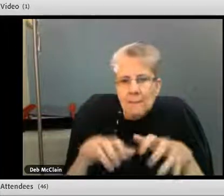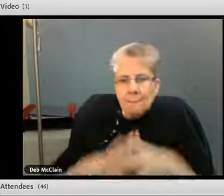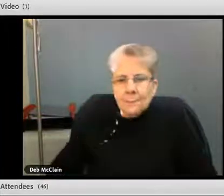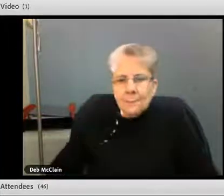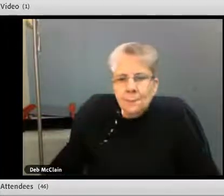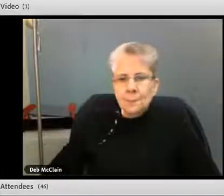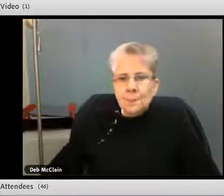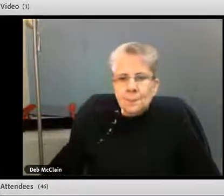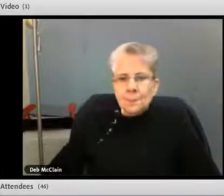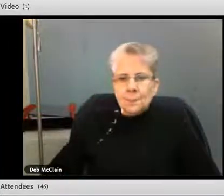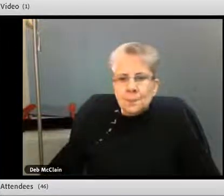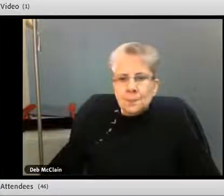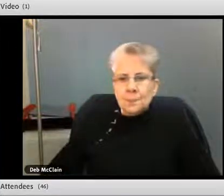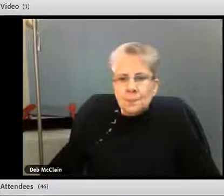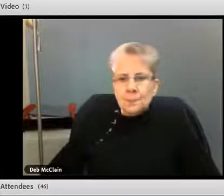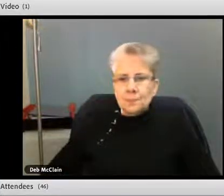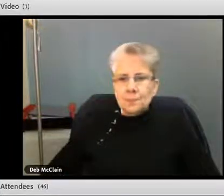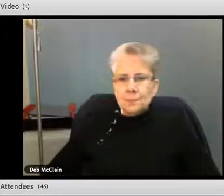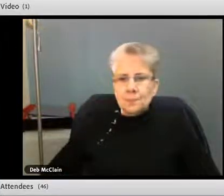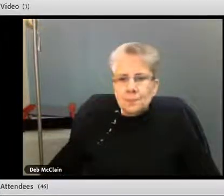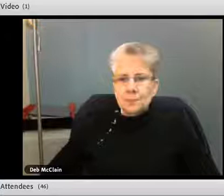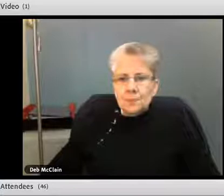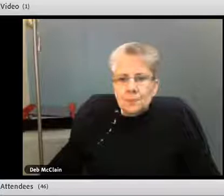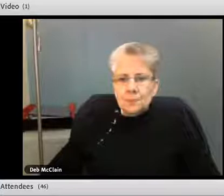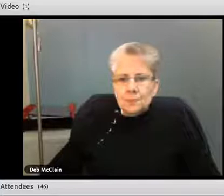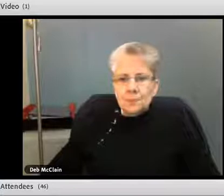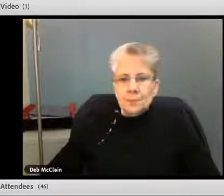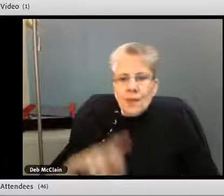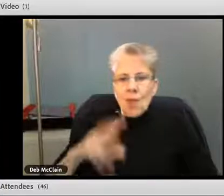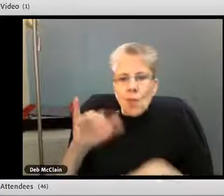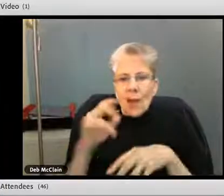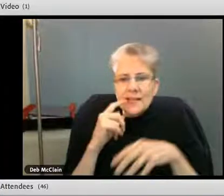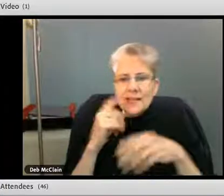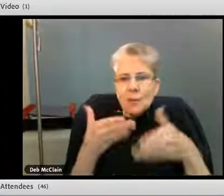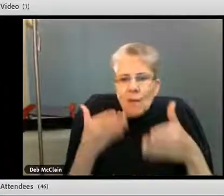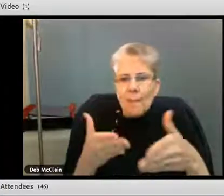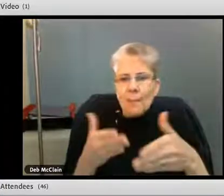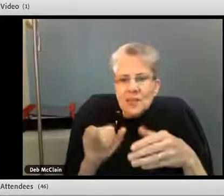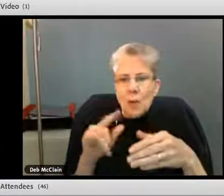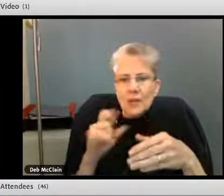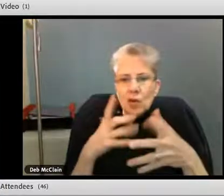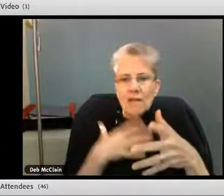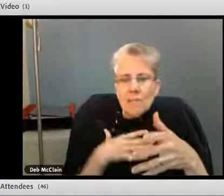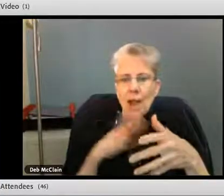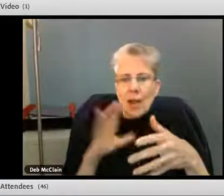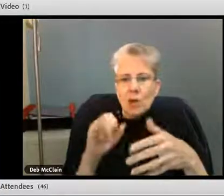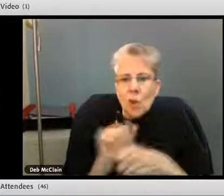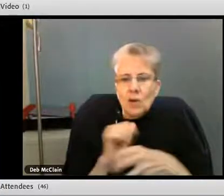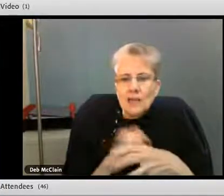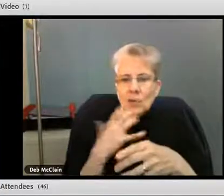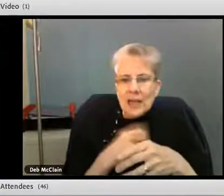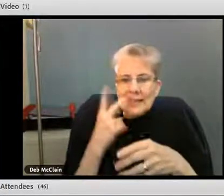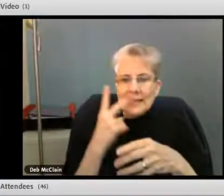Ryan says, "I'm gonna recommend this webinar to a lot of my co-workers. I wish I had seen it a year ago." Thank you, Ryan, that means a lot to me.